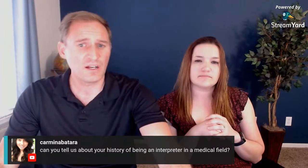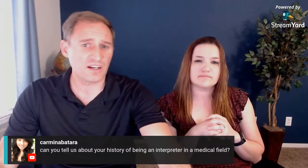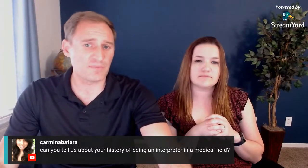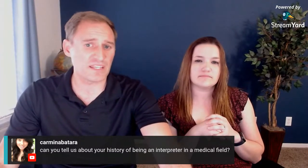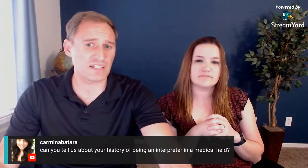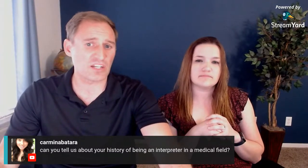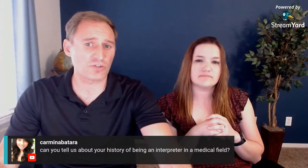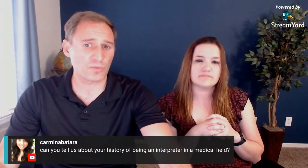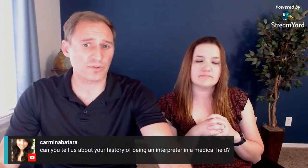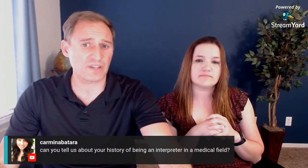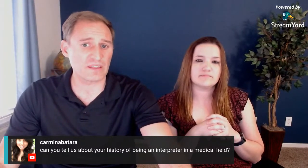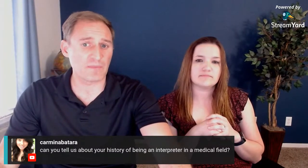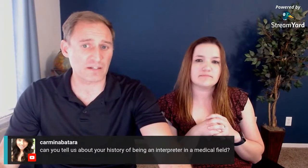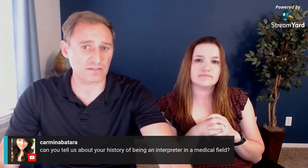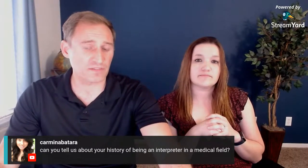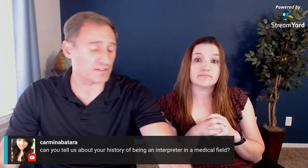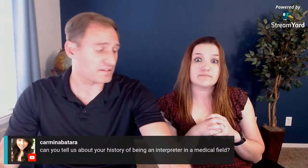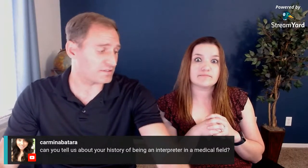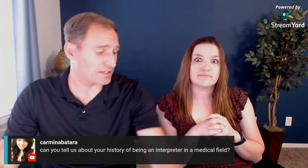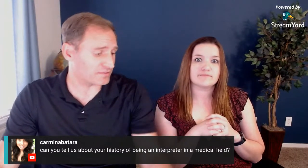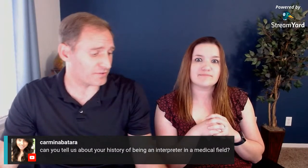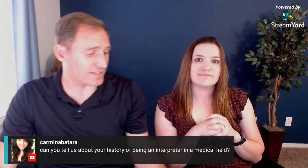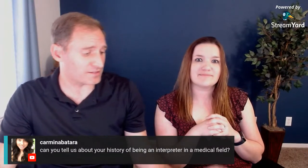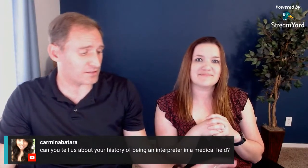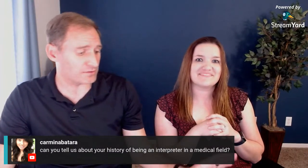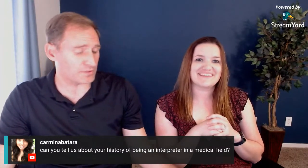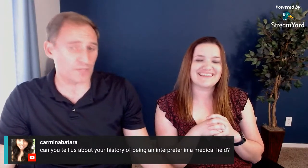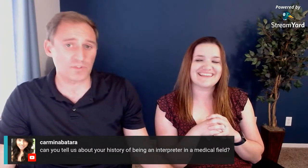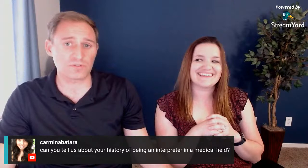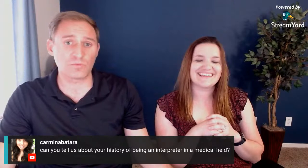of being an interpreter in the medical field so i'll defer that to you um you do more